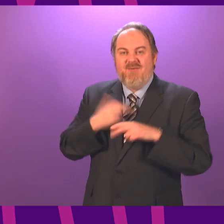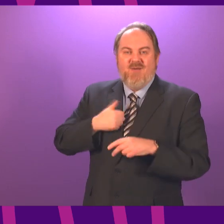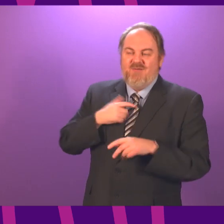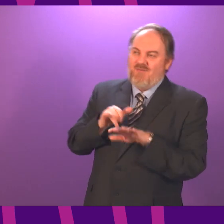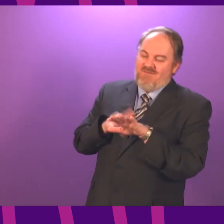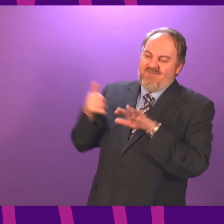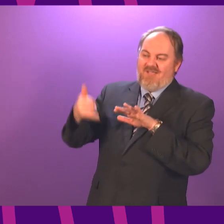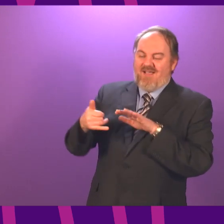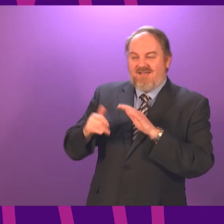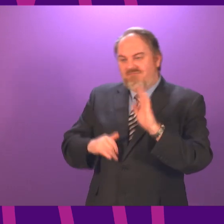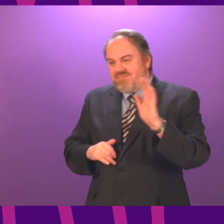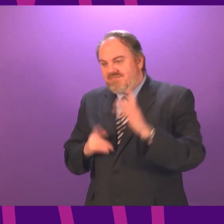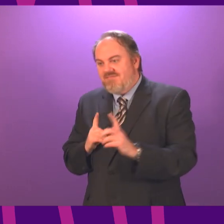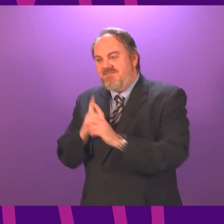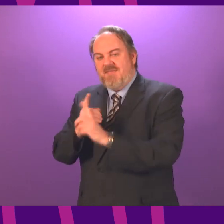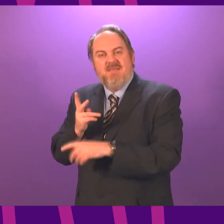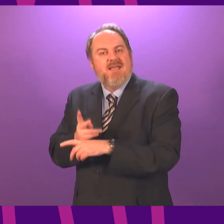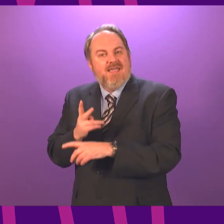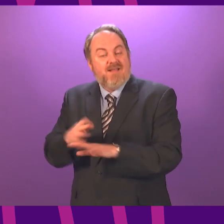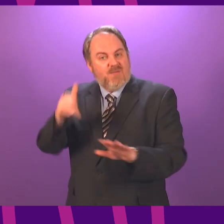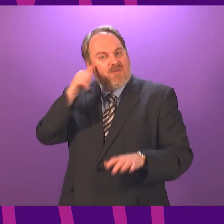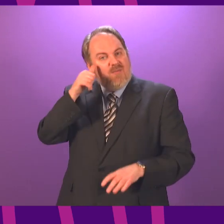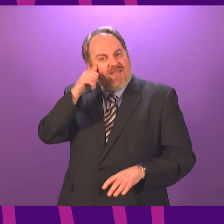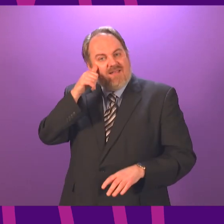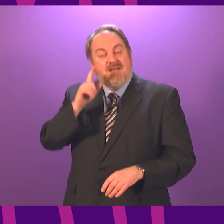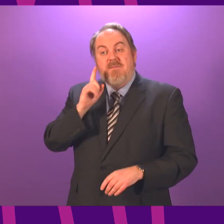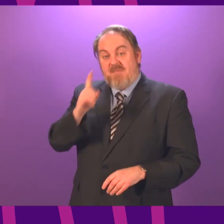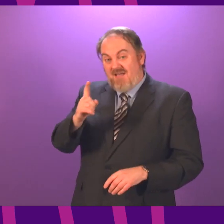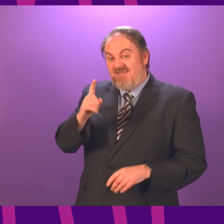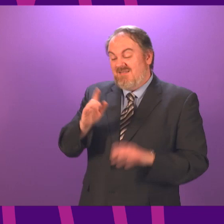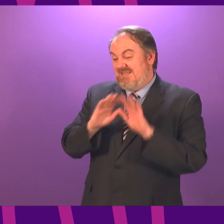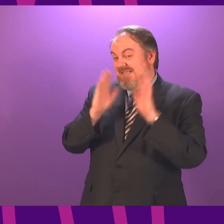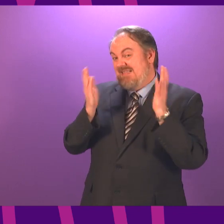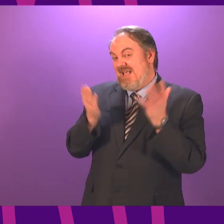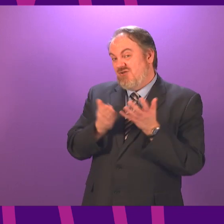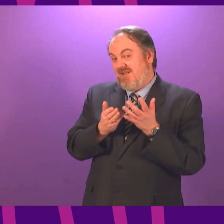I think that international travel restrictions will have to be in place for a bit longer,